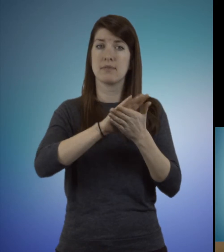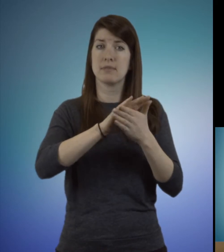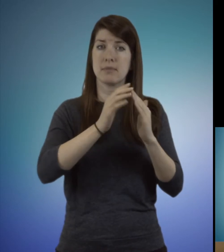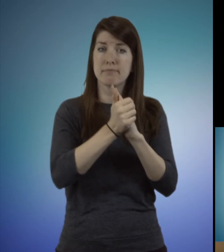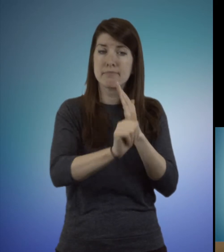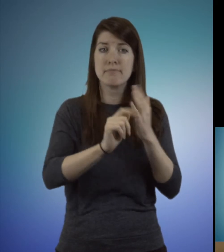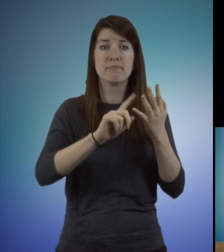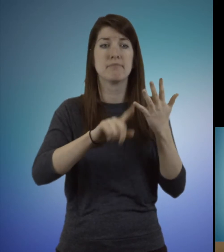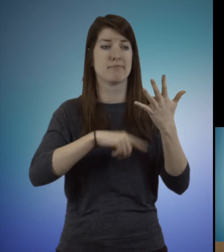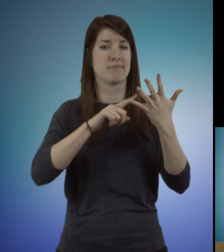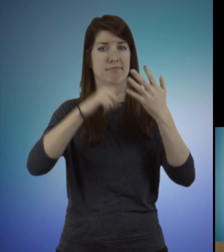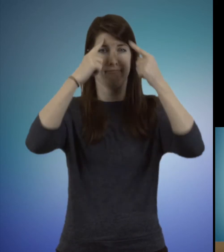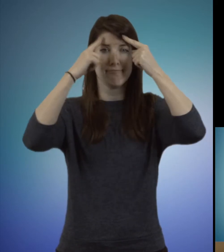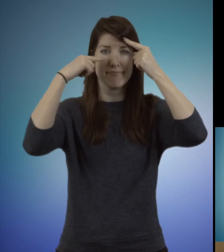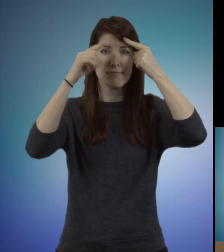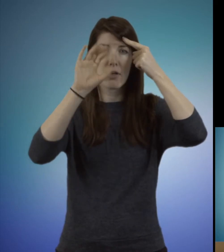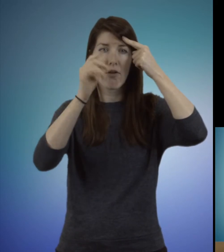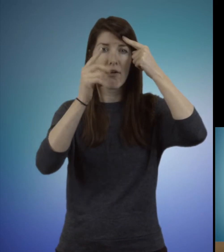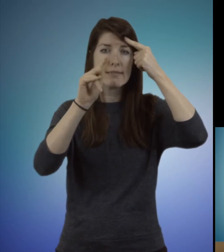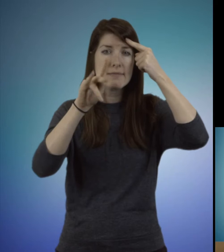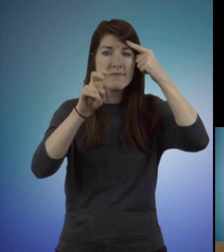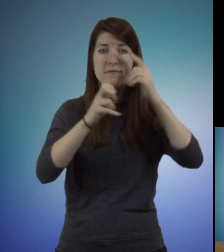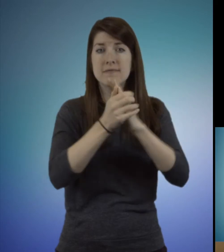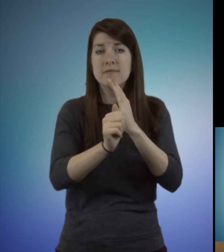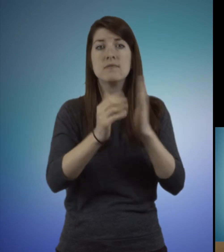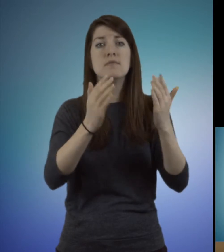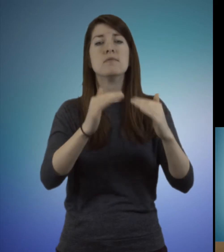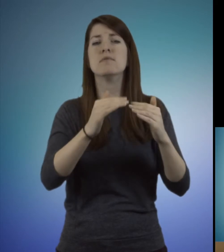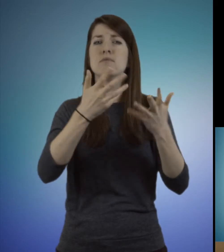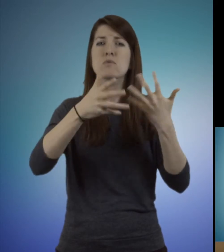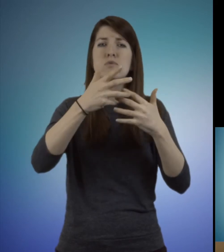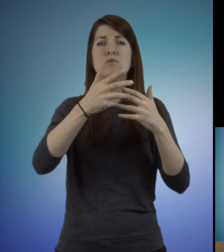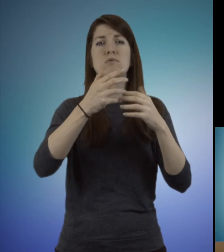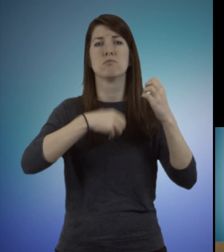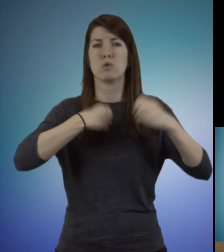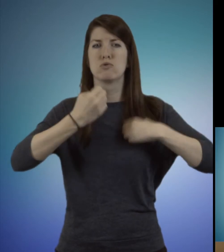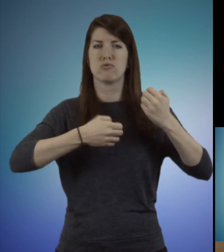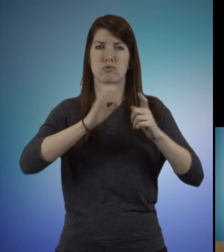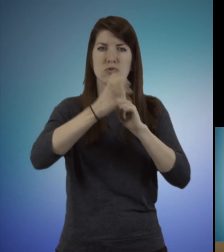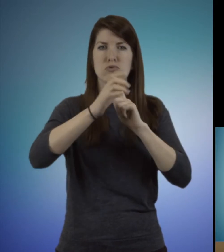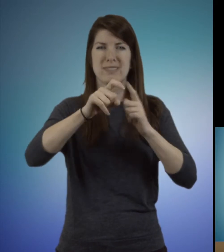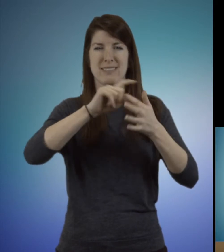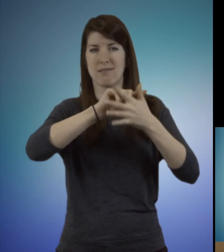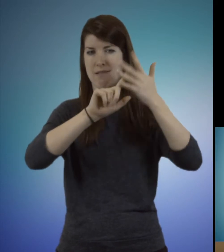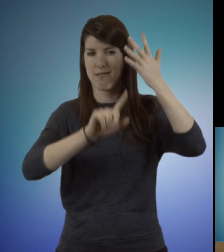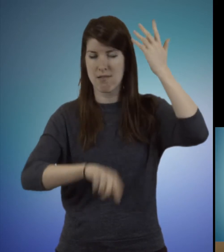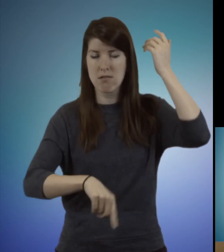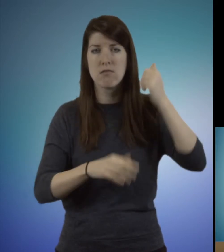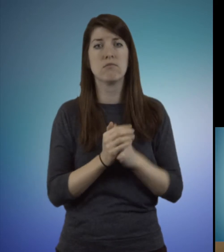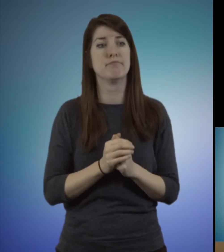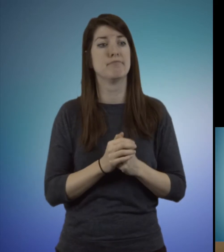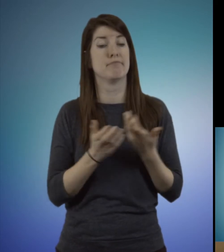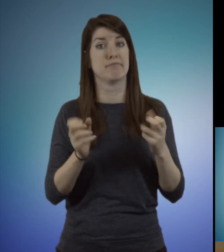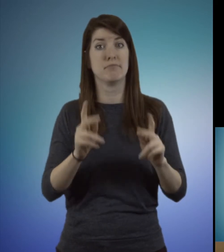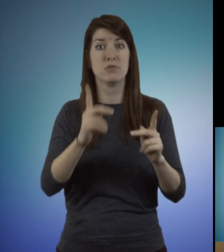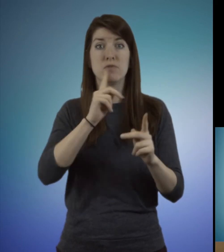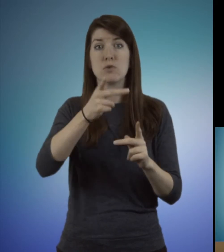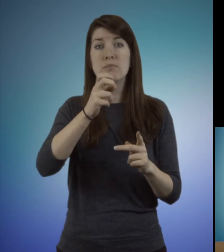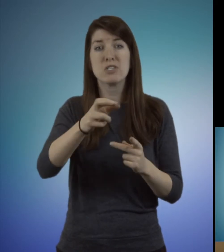cognitive level, social, emotional and cultural needs, including opportunities for peer interactions and communication.